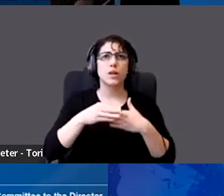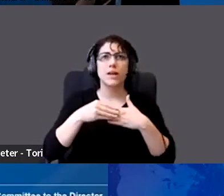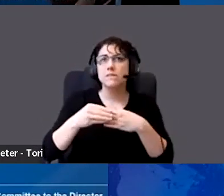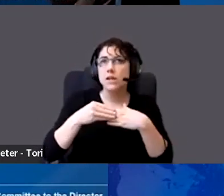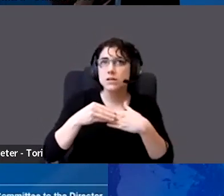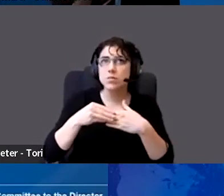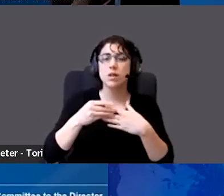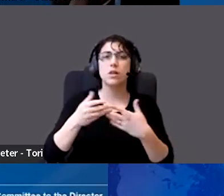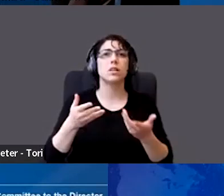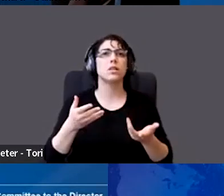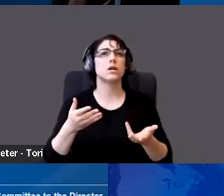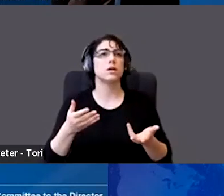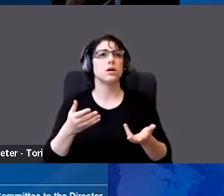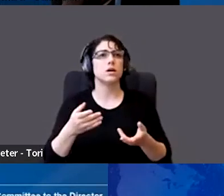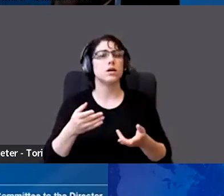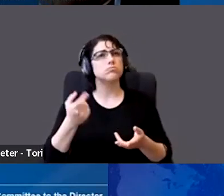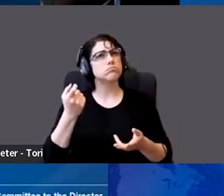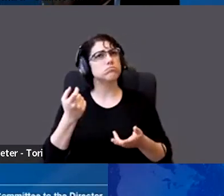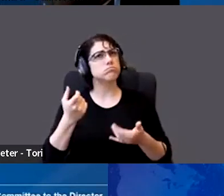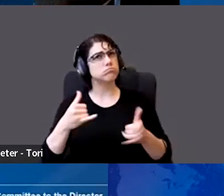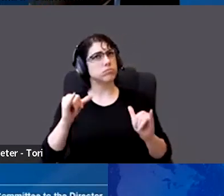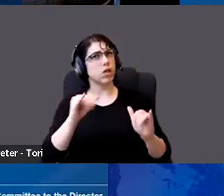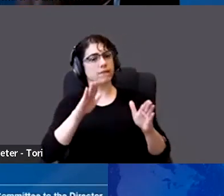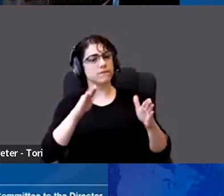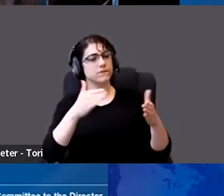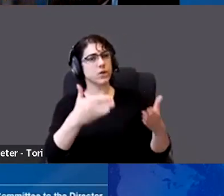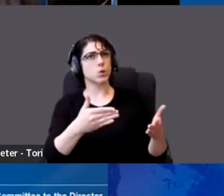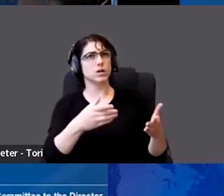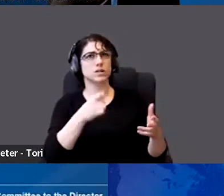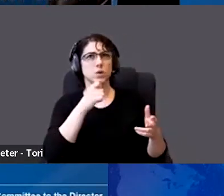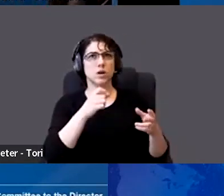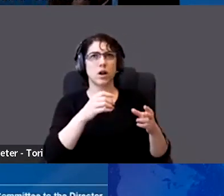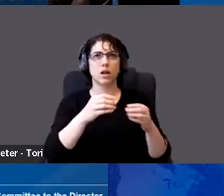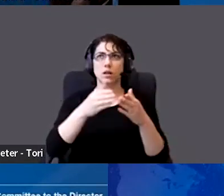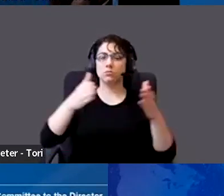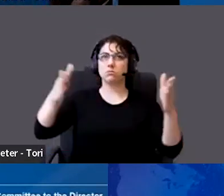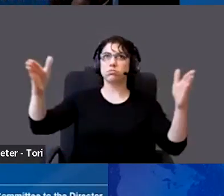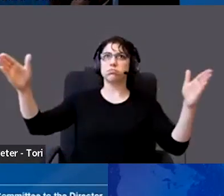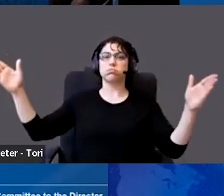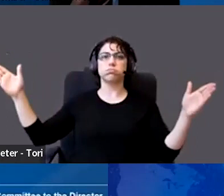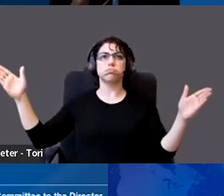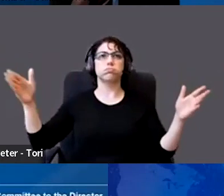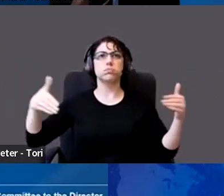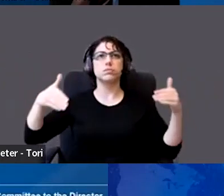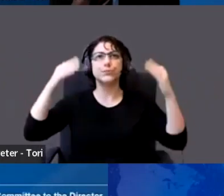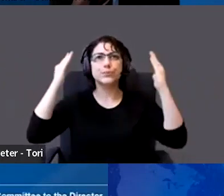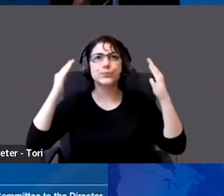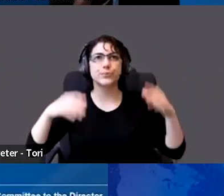But they're specifically focused that we're not oiling the ocean. So I'm quite pleased with what we've laid out in the TOR,